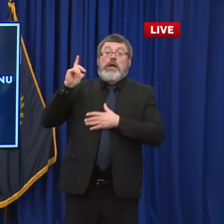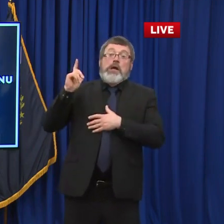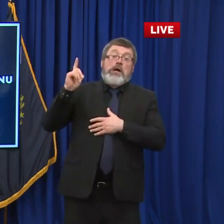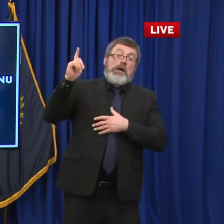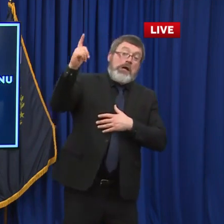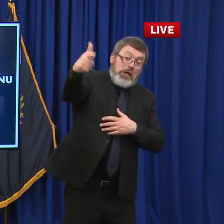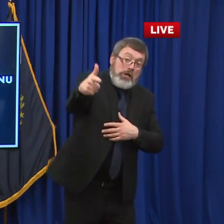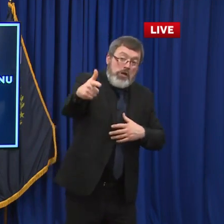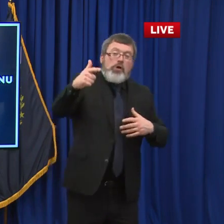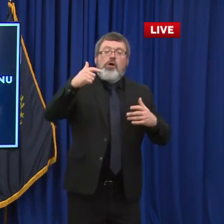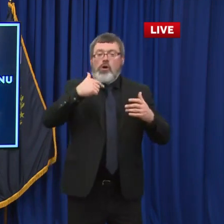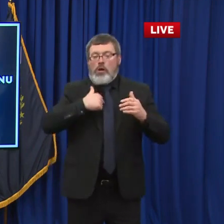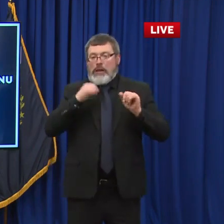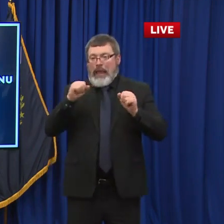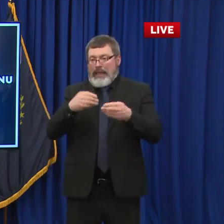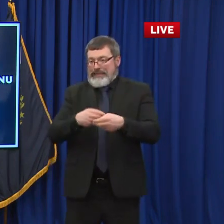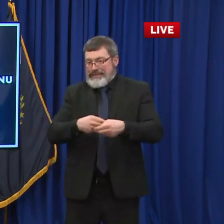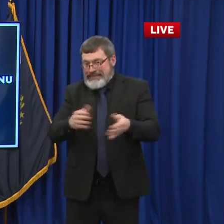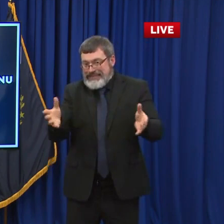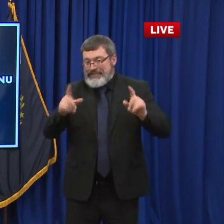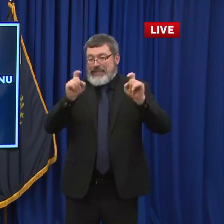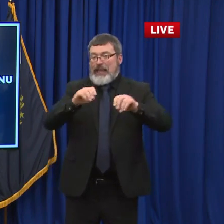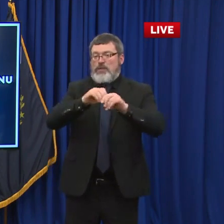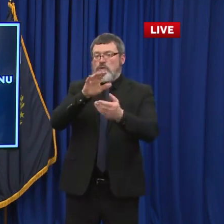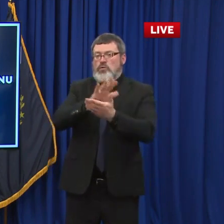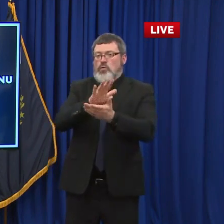THAT, BUT WE COULD DO IT DOWN THE ROAD.